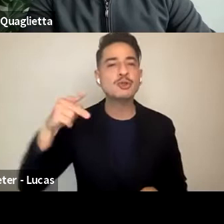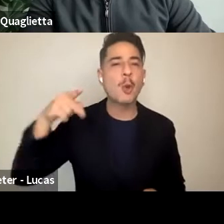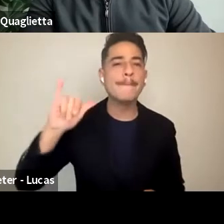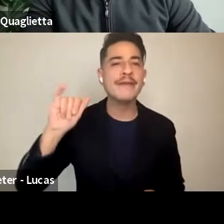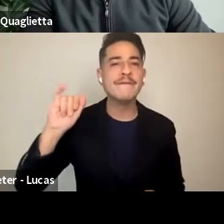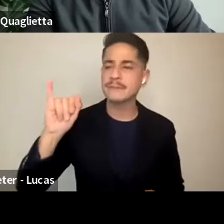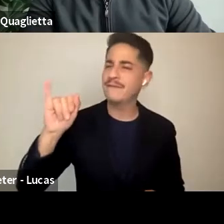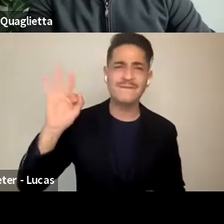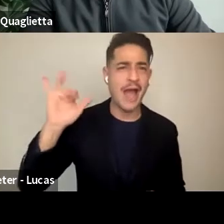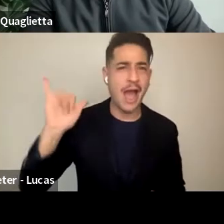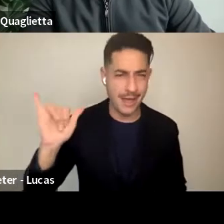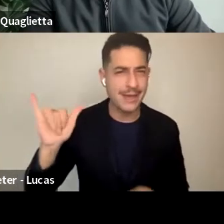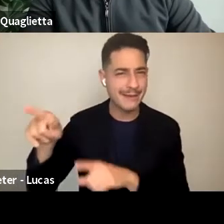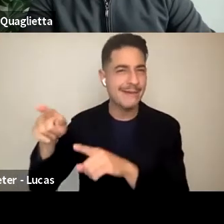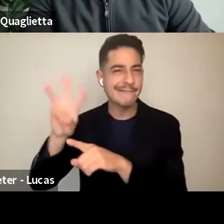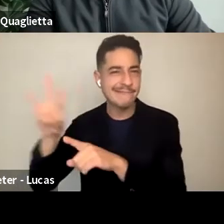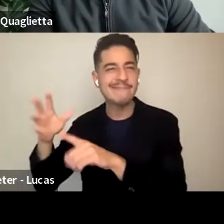changes right away and download plugins.